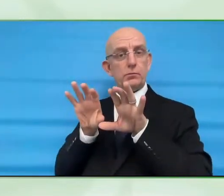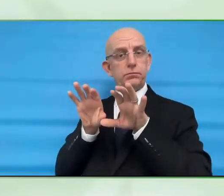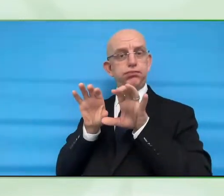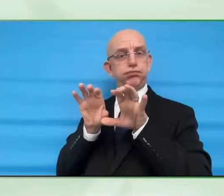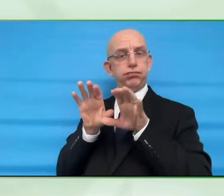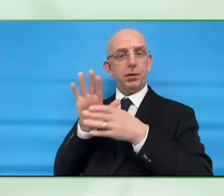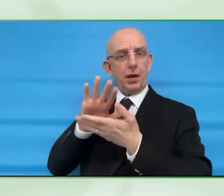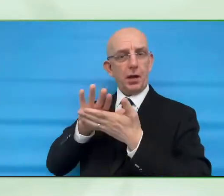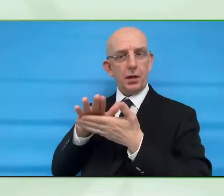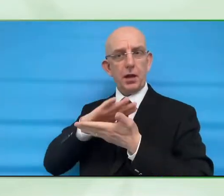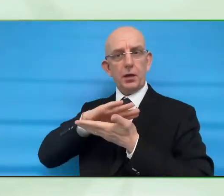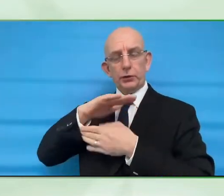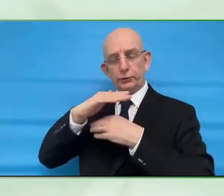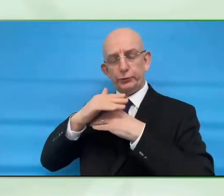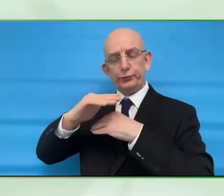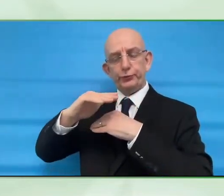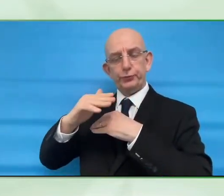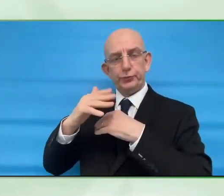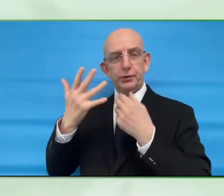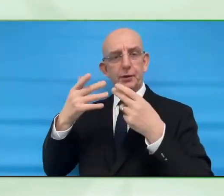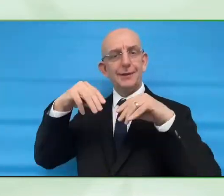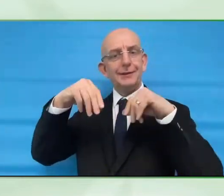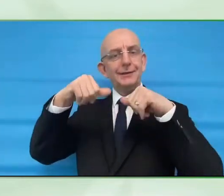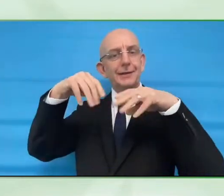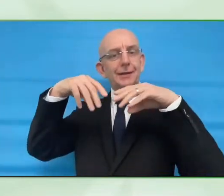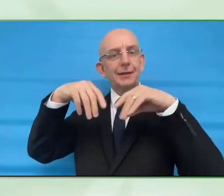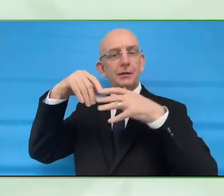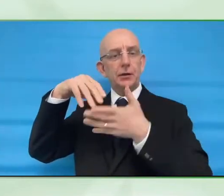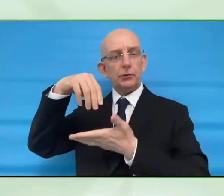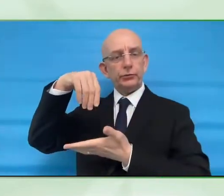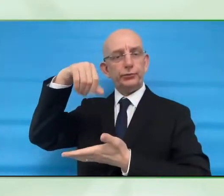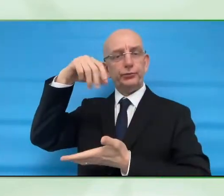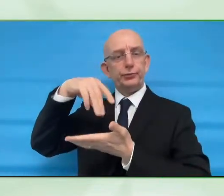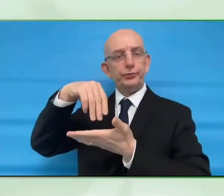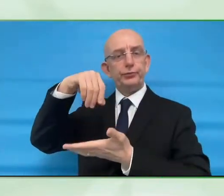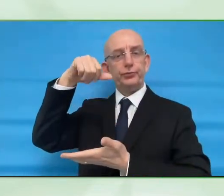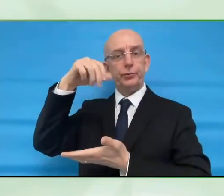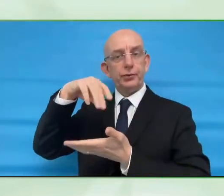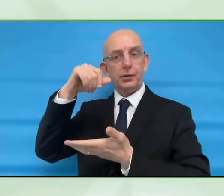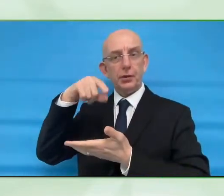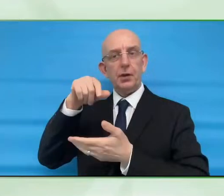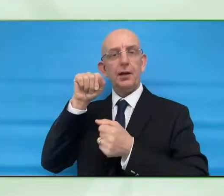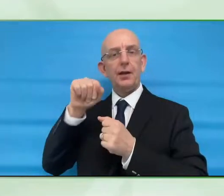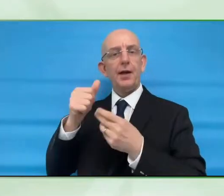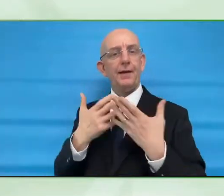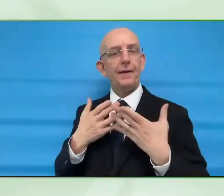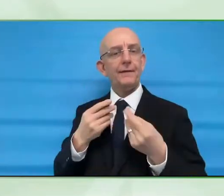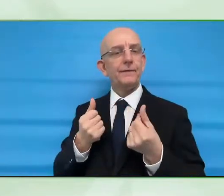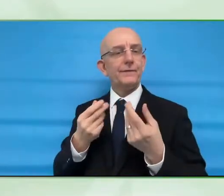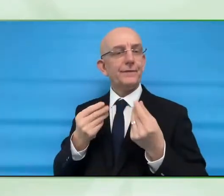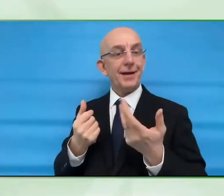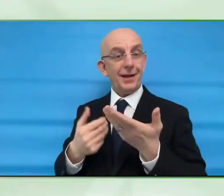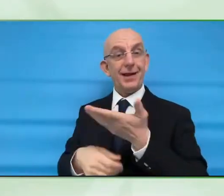The books have a QR code on the front that will lead you to the NASA website and through